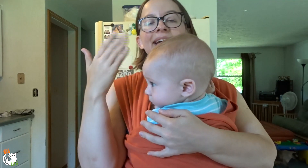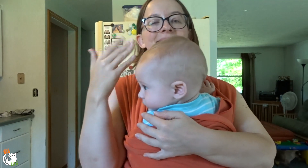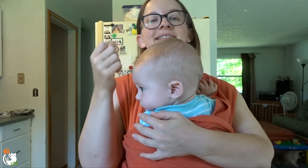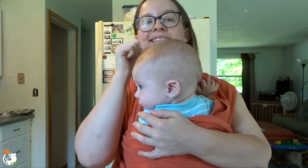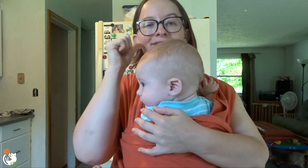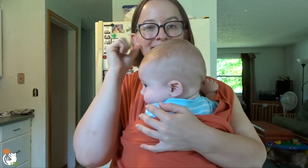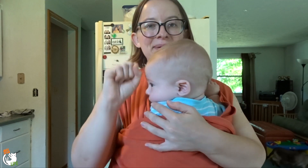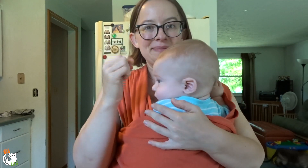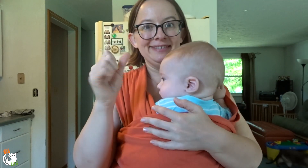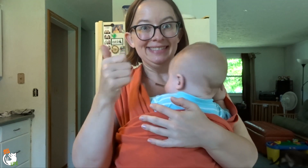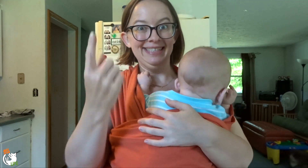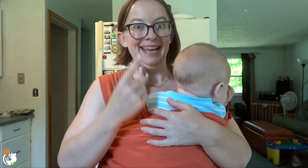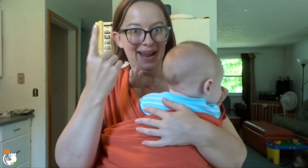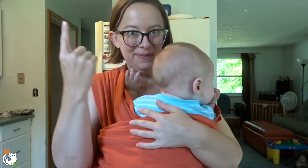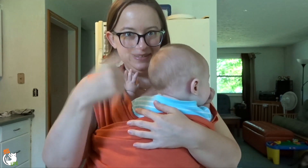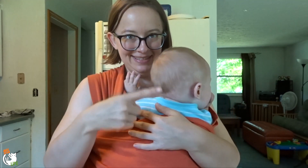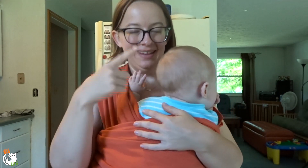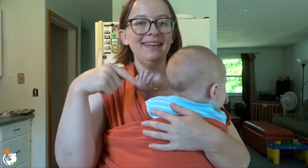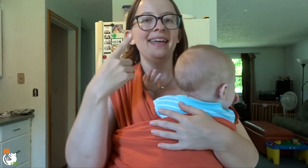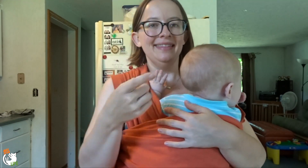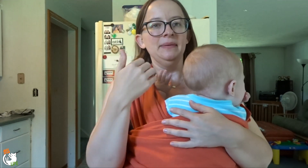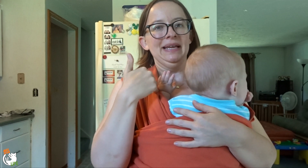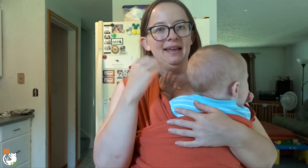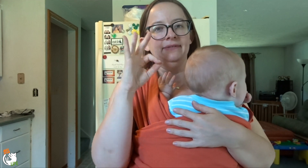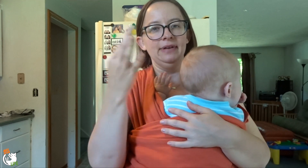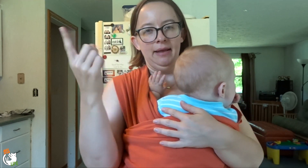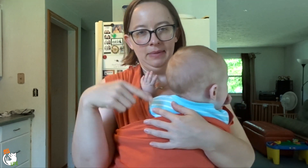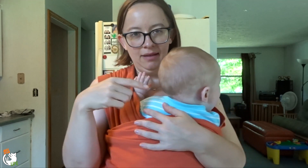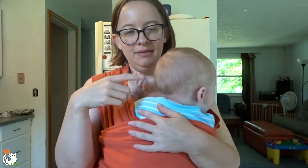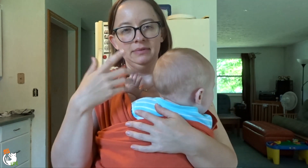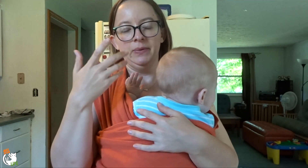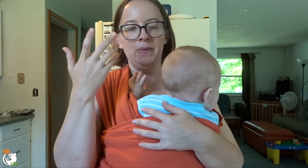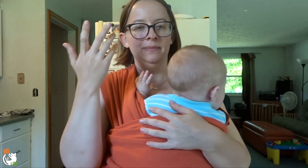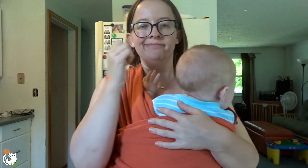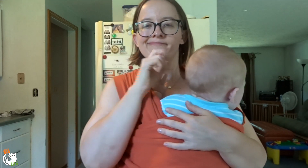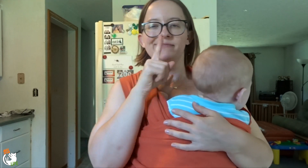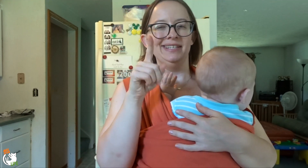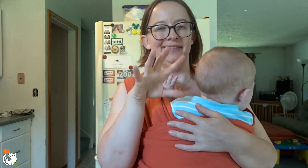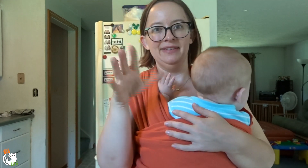I don't know what I was talking about, but yesterday I worked 10 hours. Then I had family come over after that.